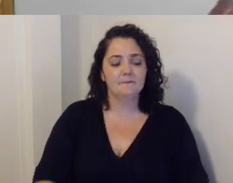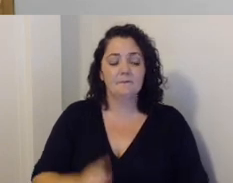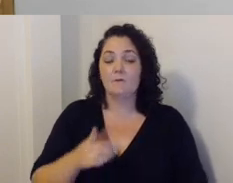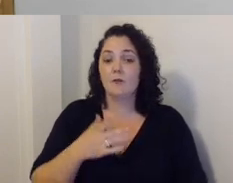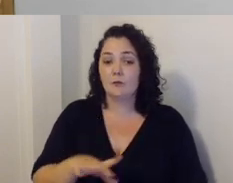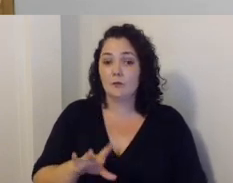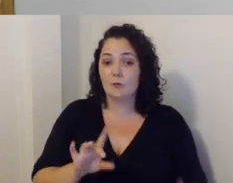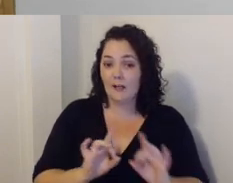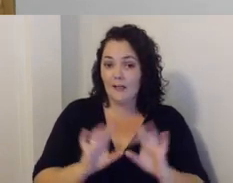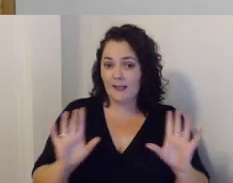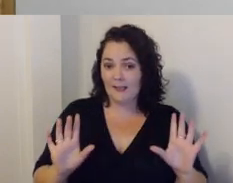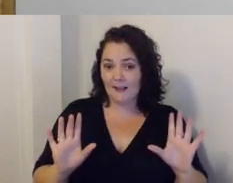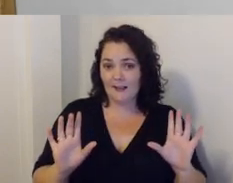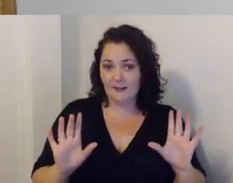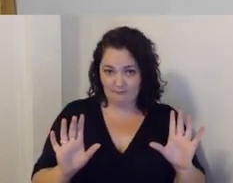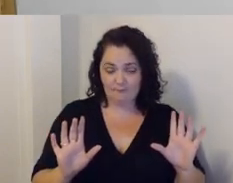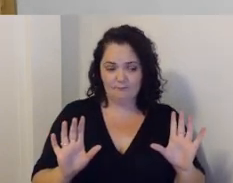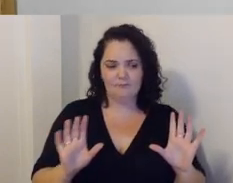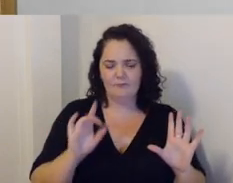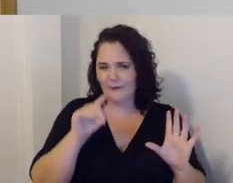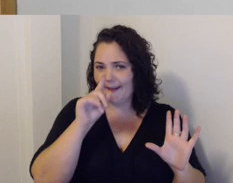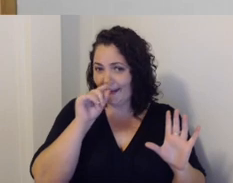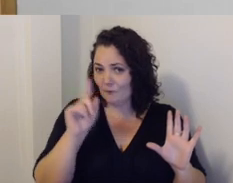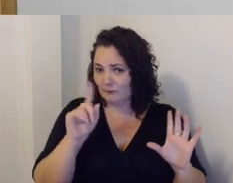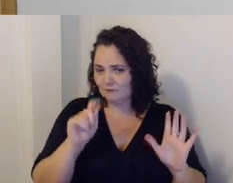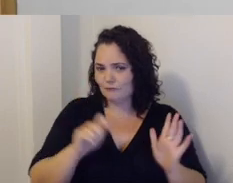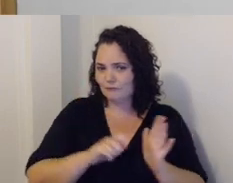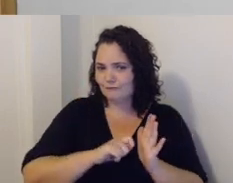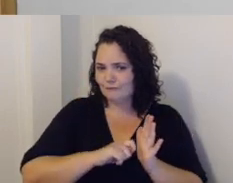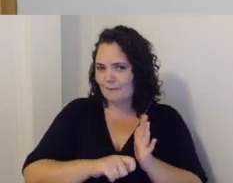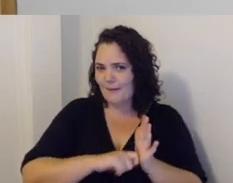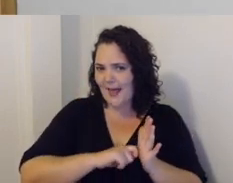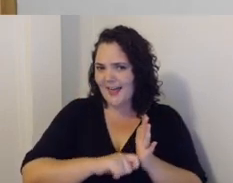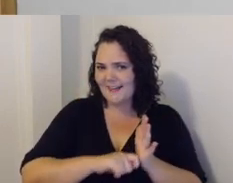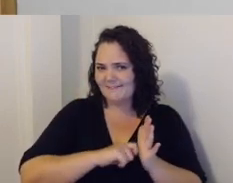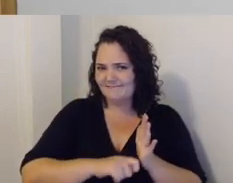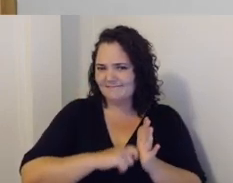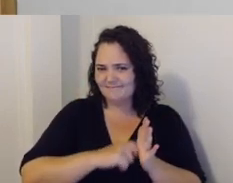refine that form you can come back into it with your plastic eraser so if I wanted to refine that